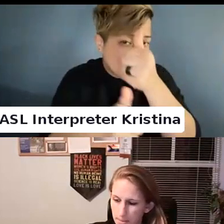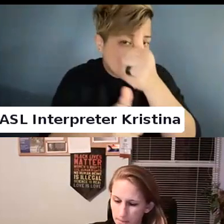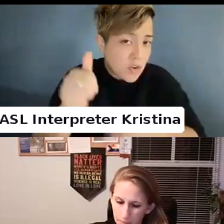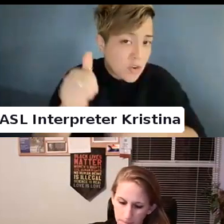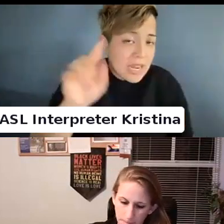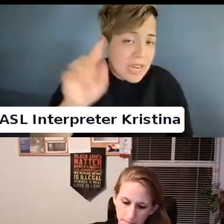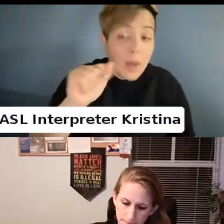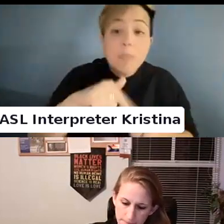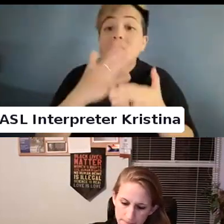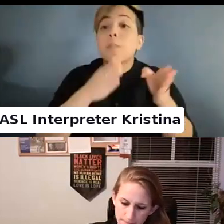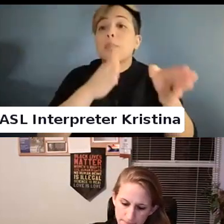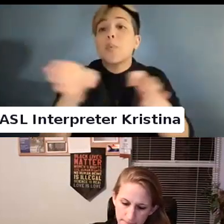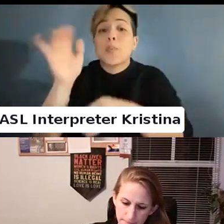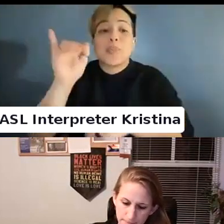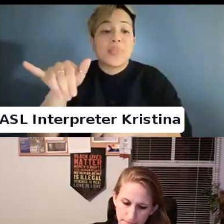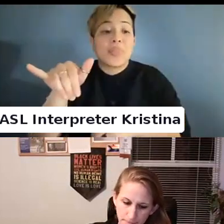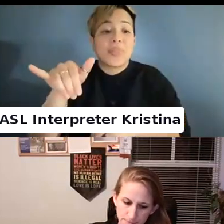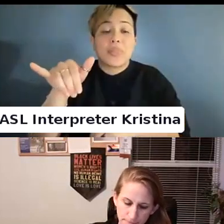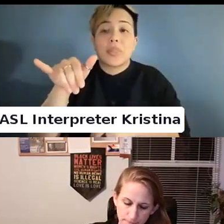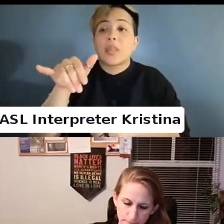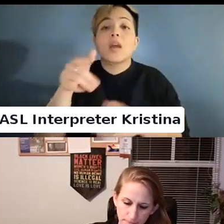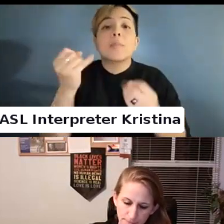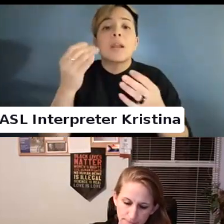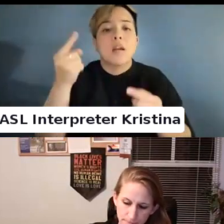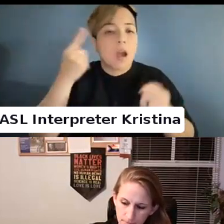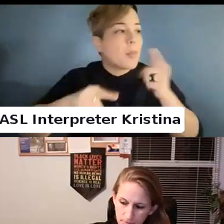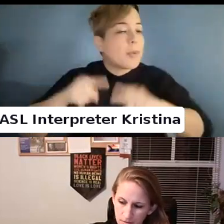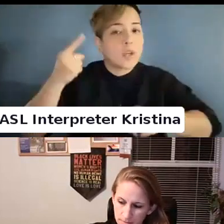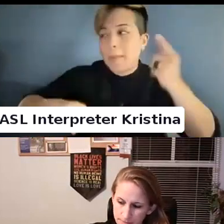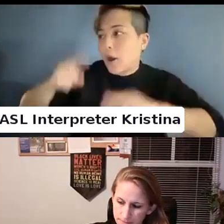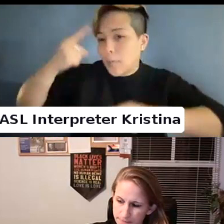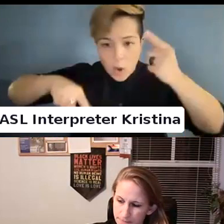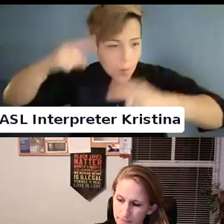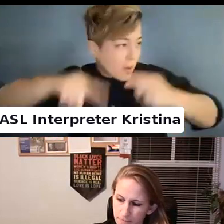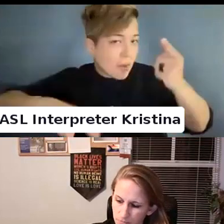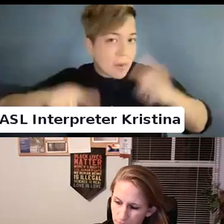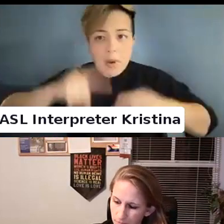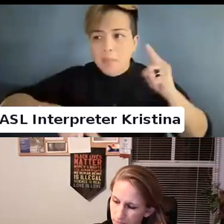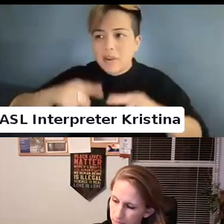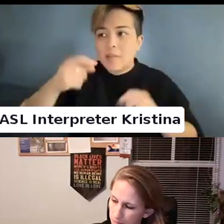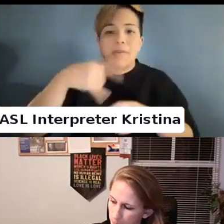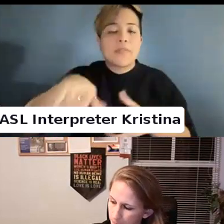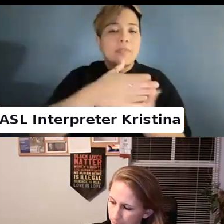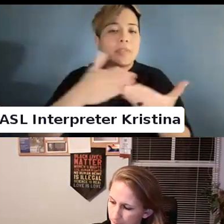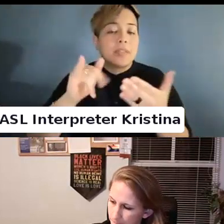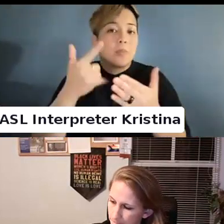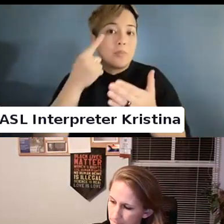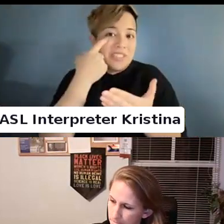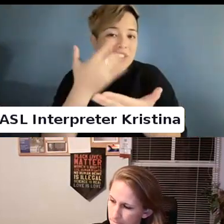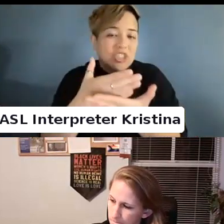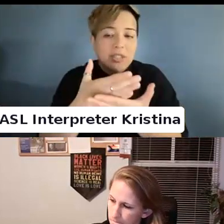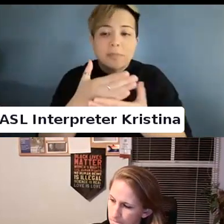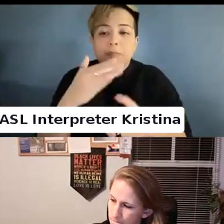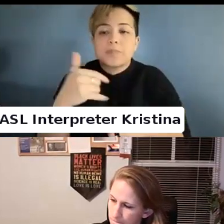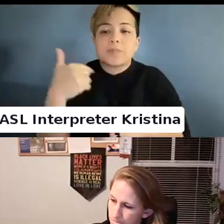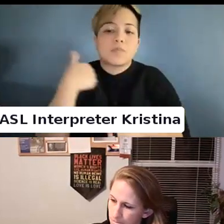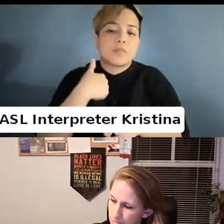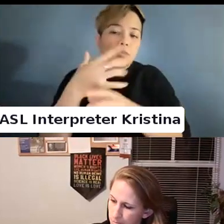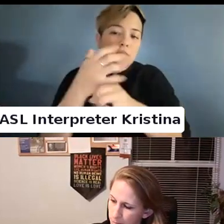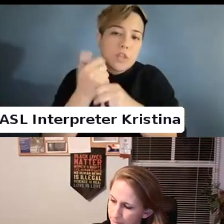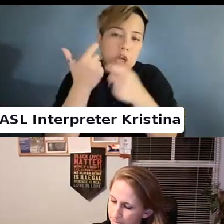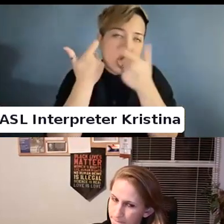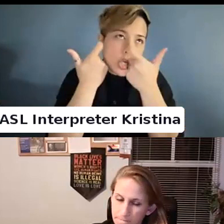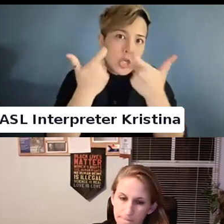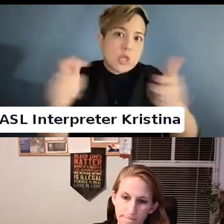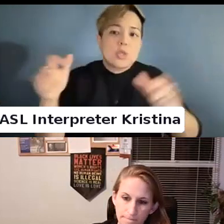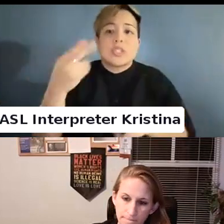that the compromises that were made we obtained a huge slew of HIV criminalization laws.